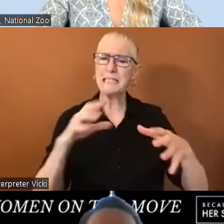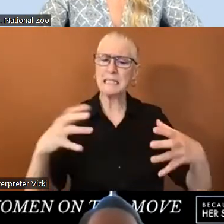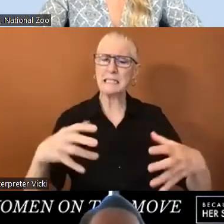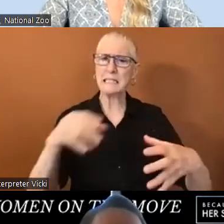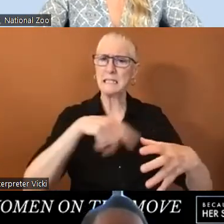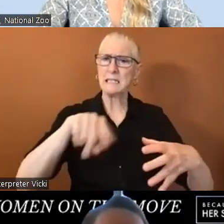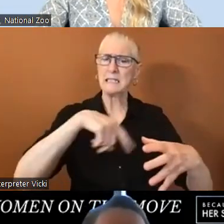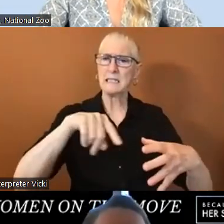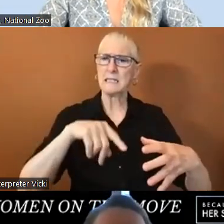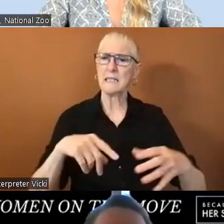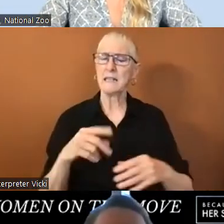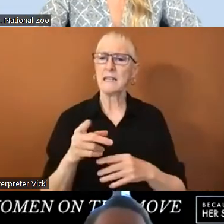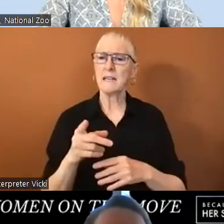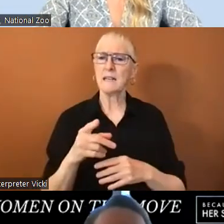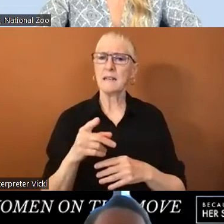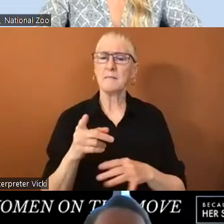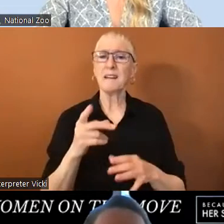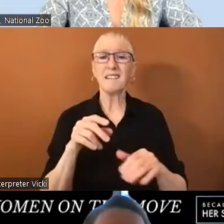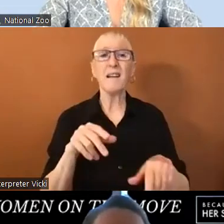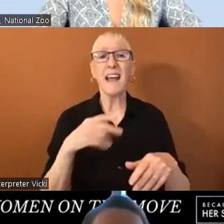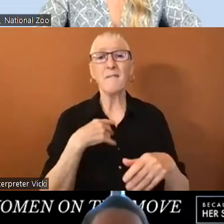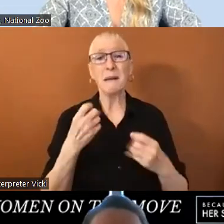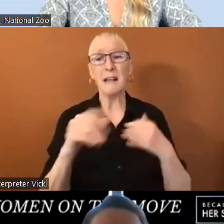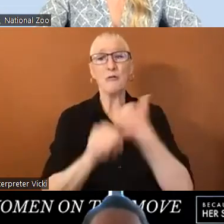Sarah: The whales face many threats and unfortunately most are related to humans.